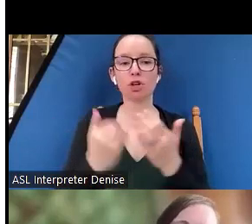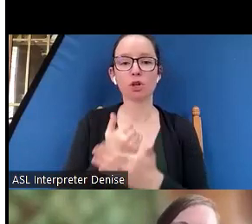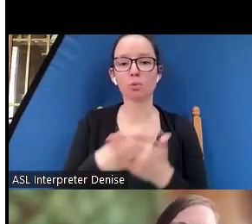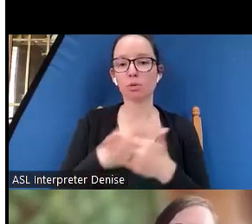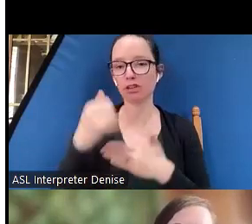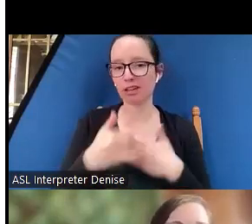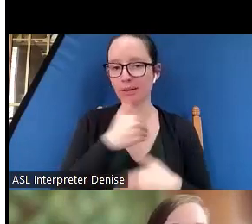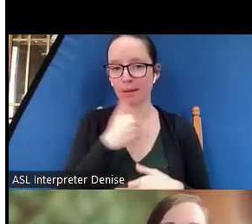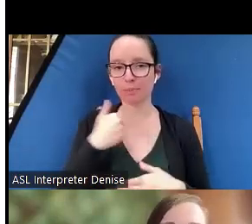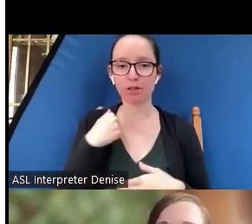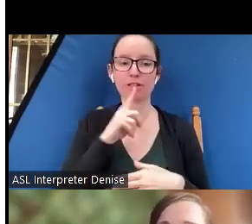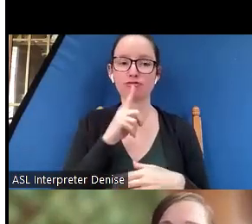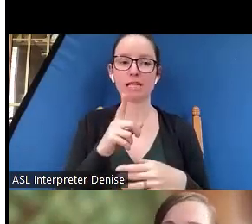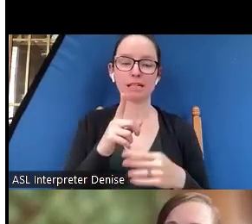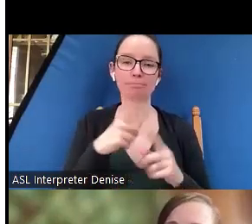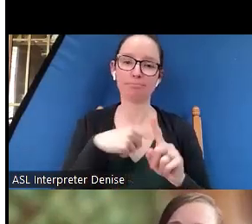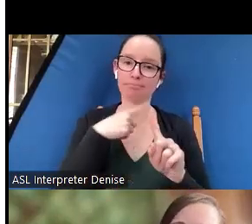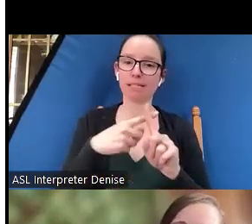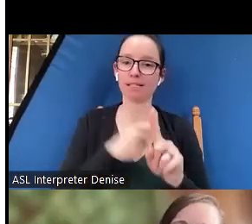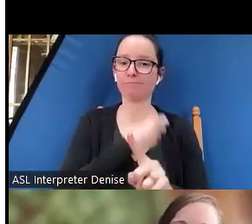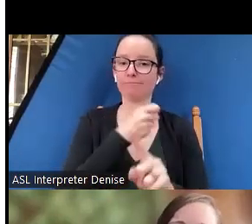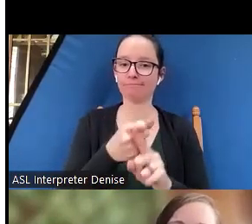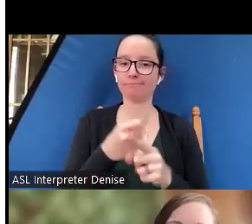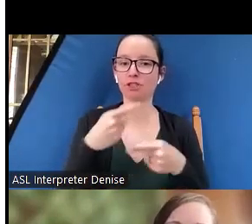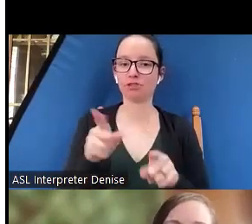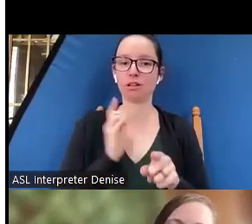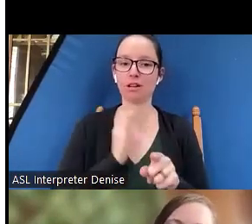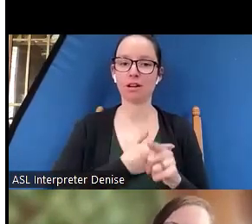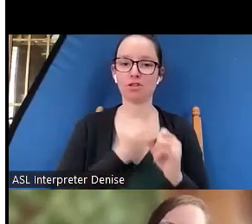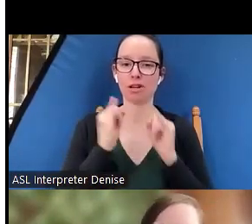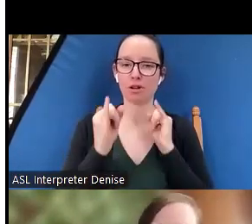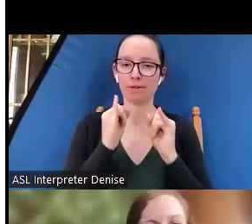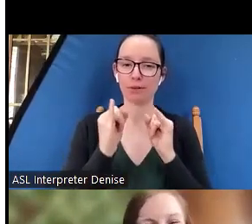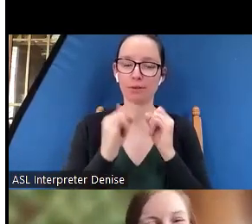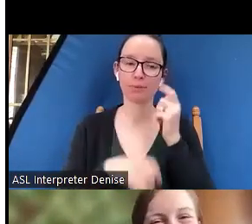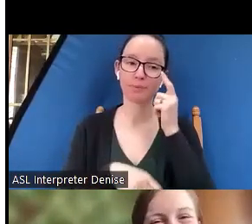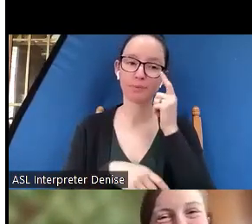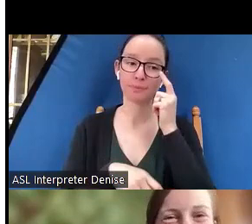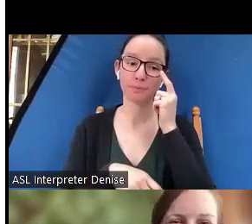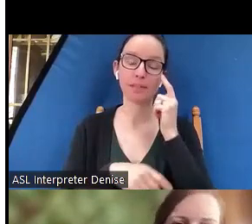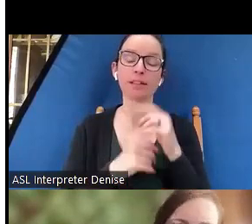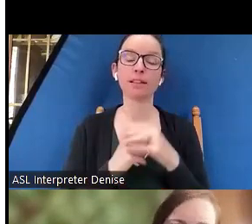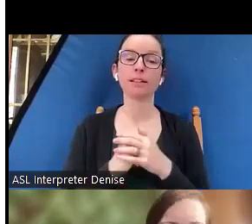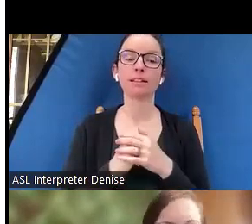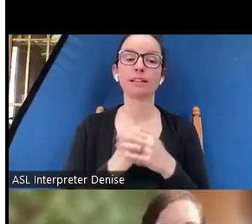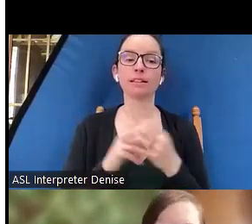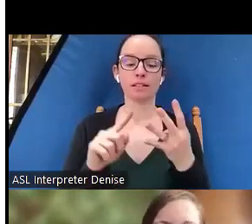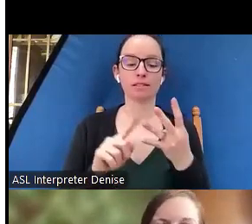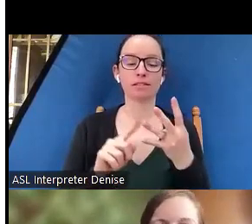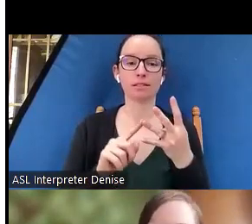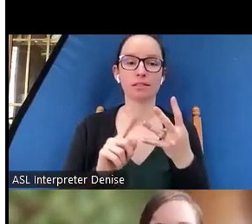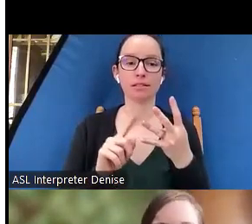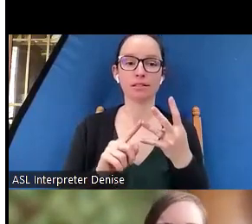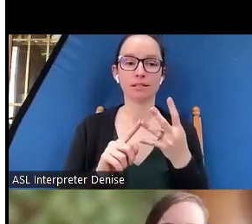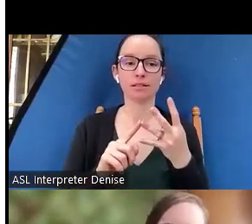that we heard. So to move on to the next sort of bucket of the themes we'll be